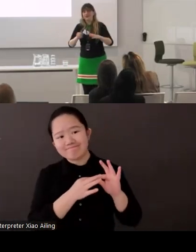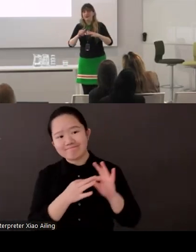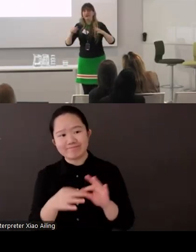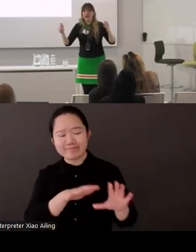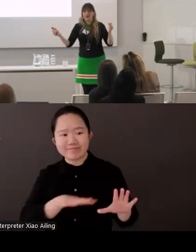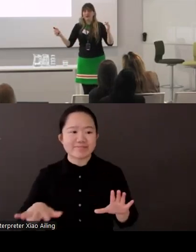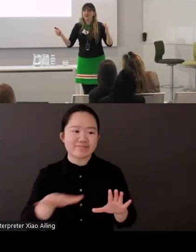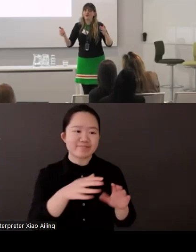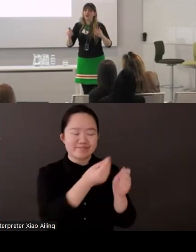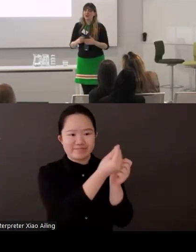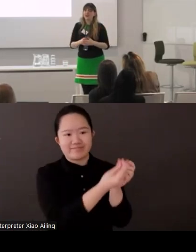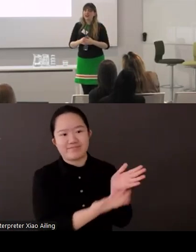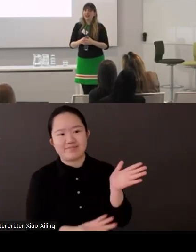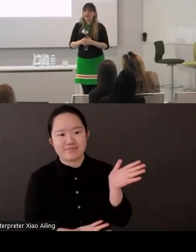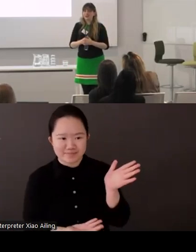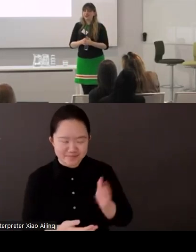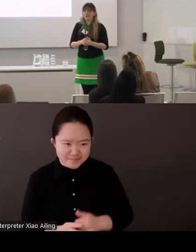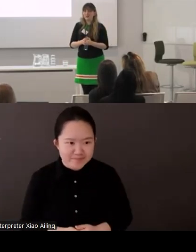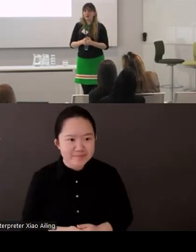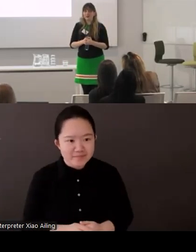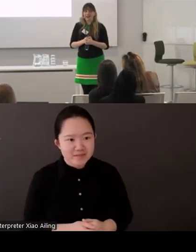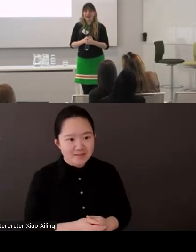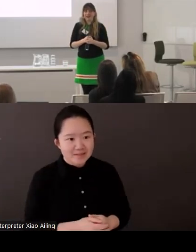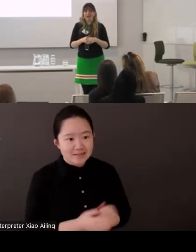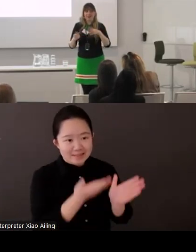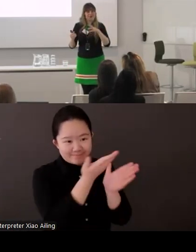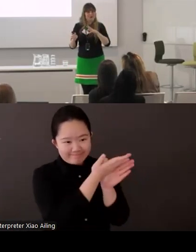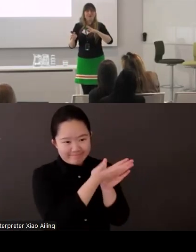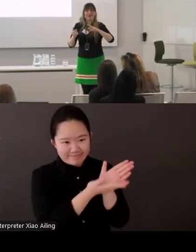three hours of engagement together, people started. I don't remember it.